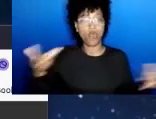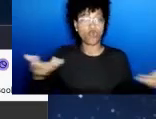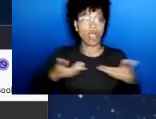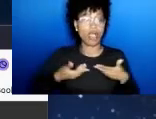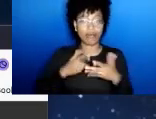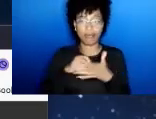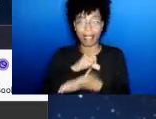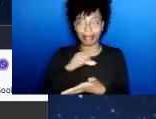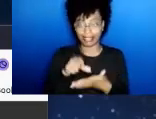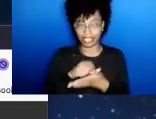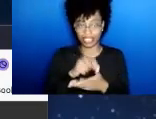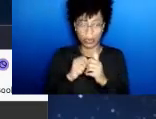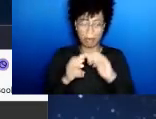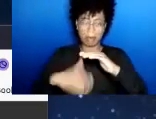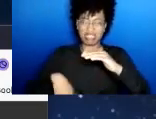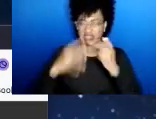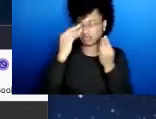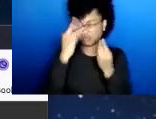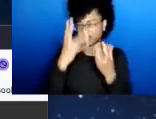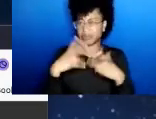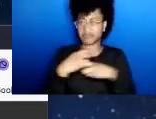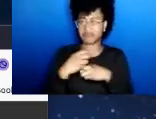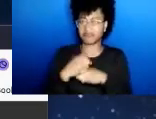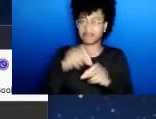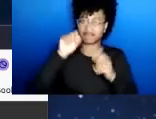some basic information on how to create the poster.